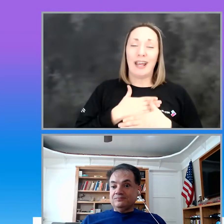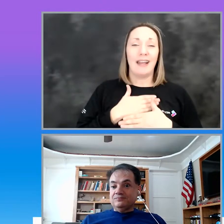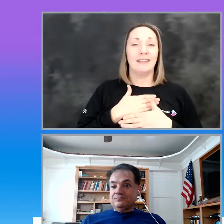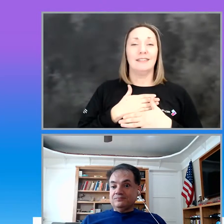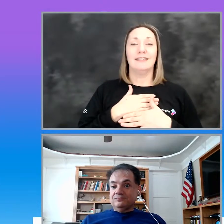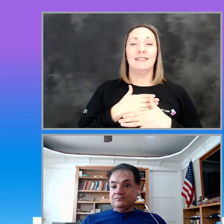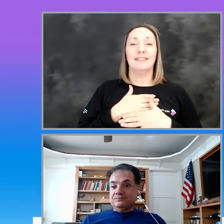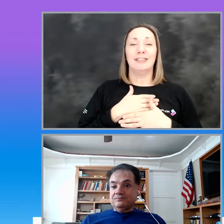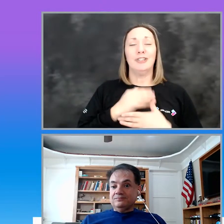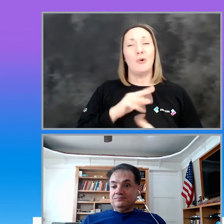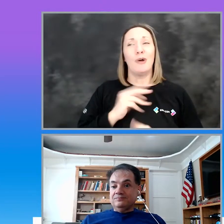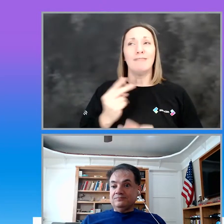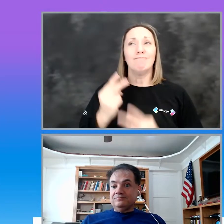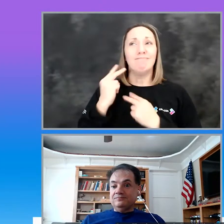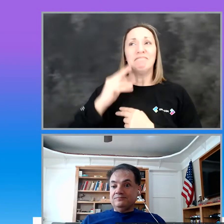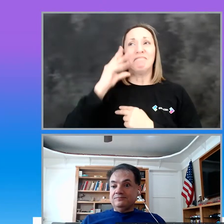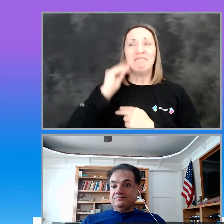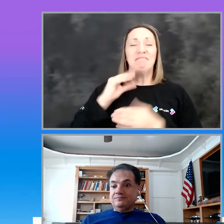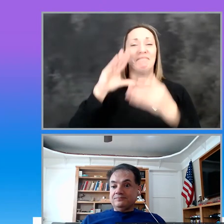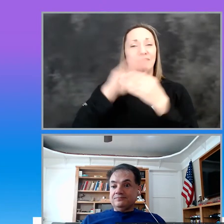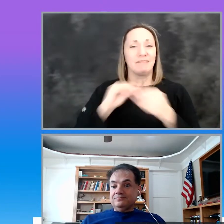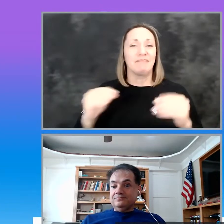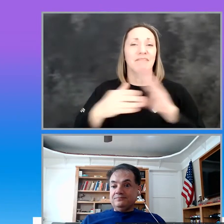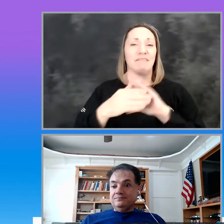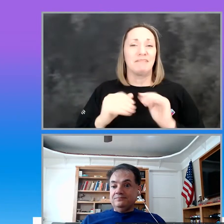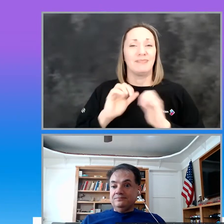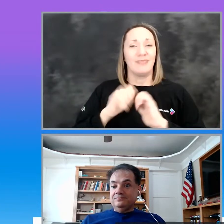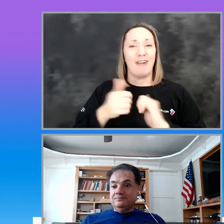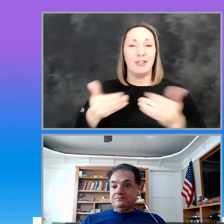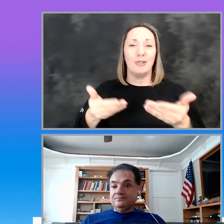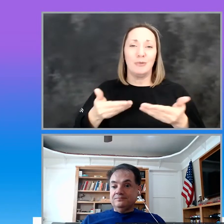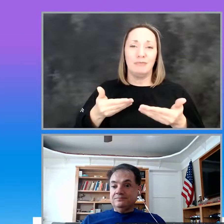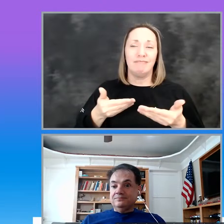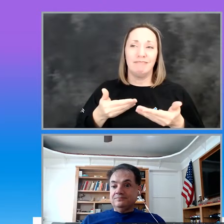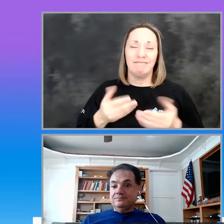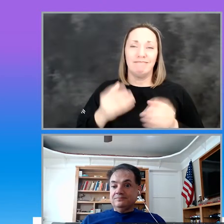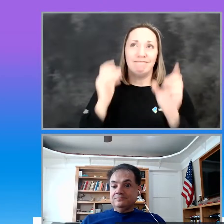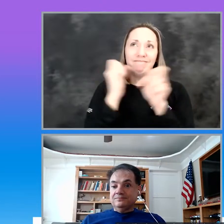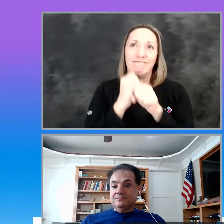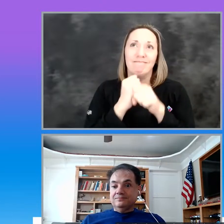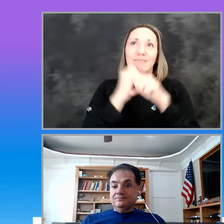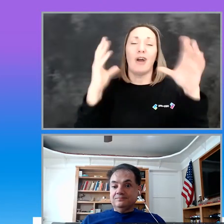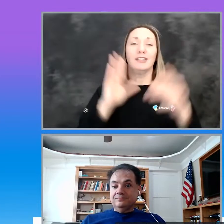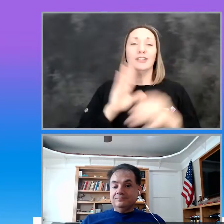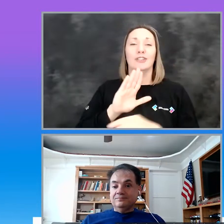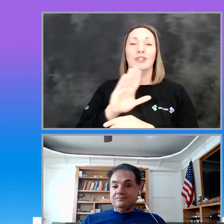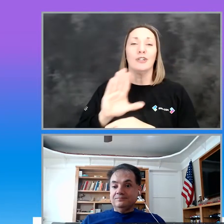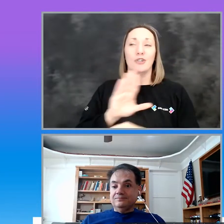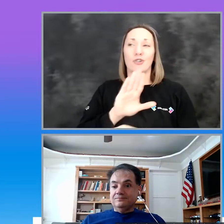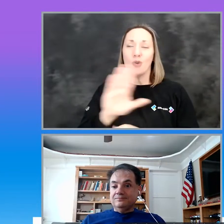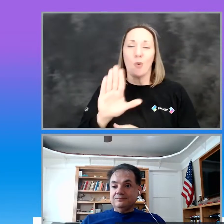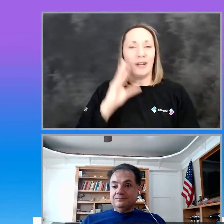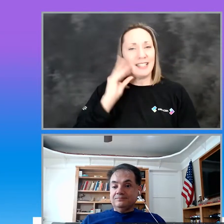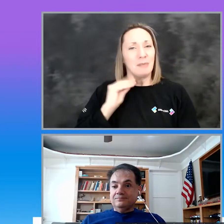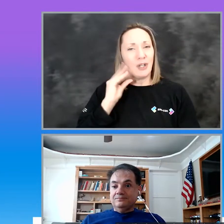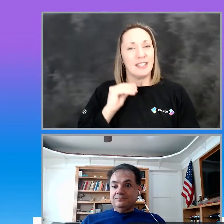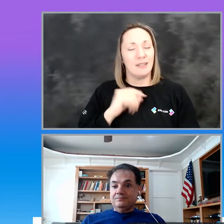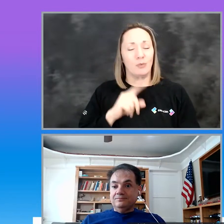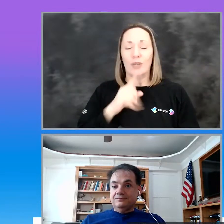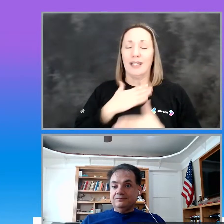the personal storytelling and the way you've invited us into to your your experiences.